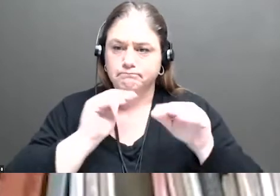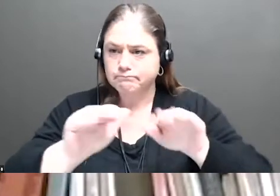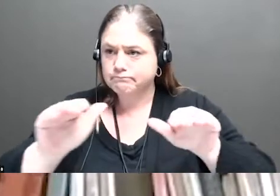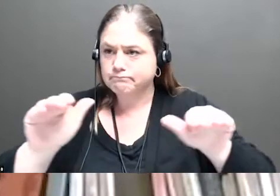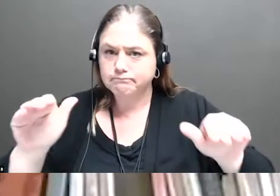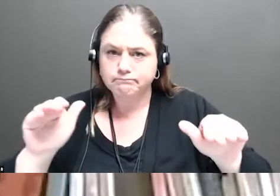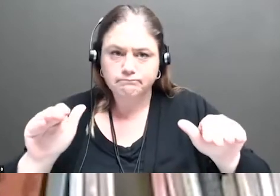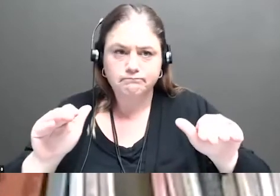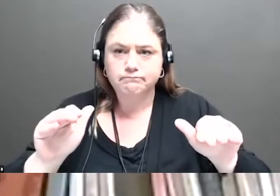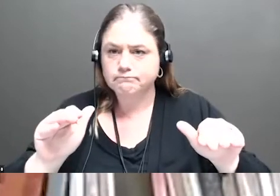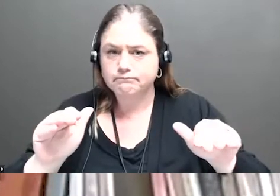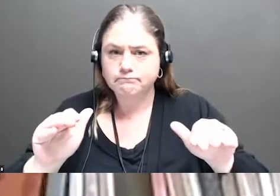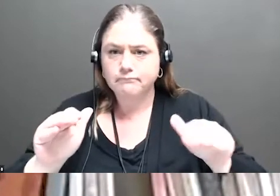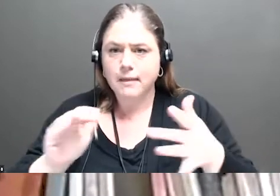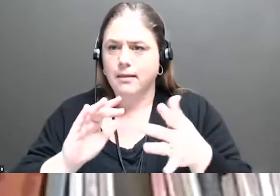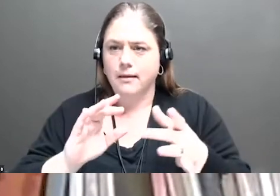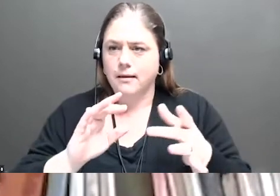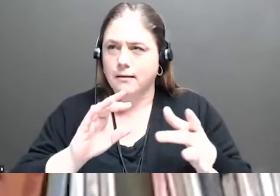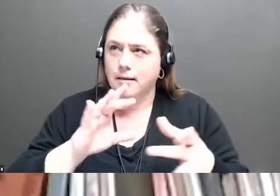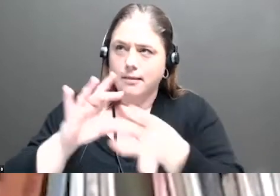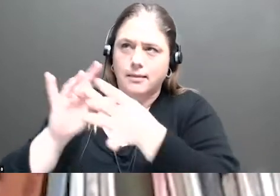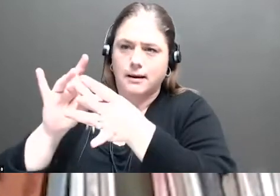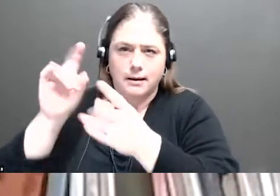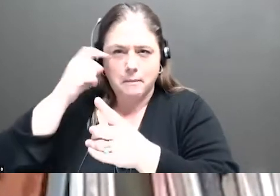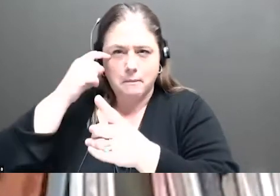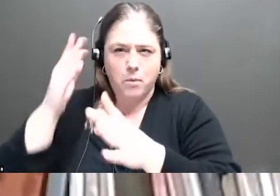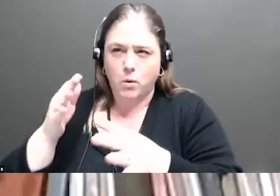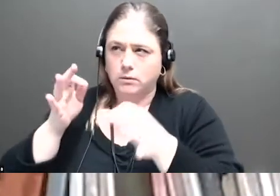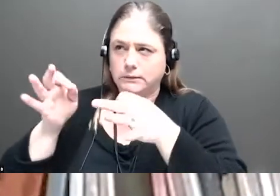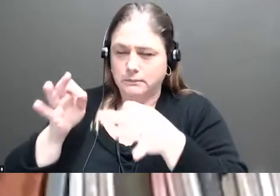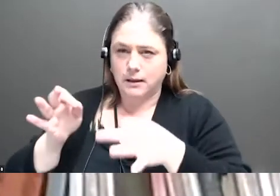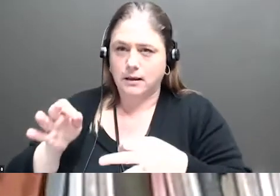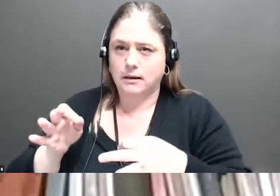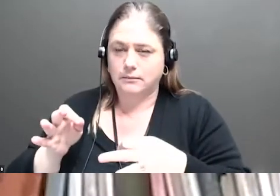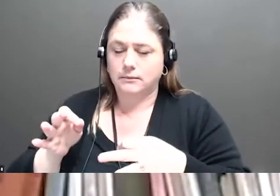they found a way to link with employers. So I know you'll get a lot out of this